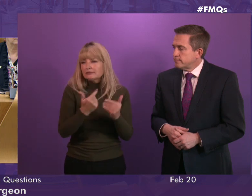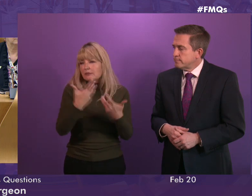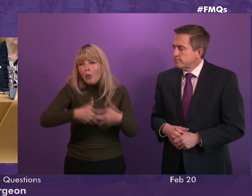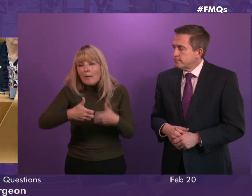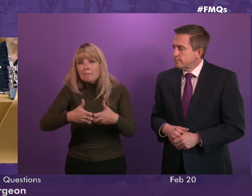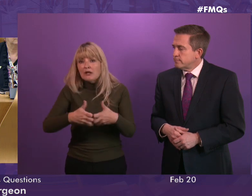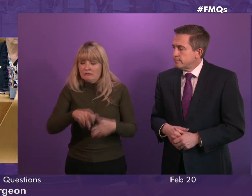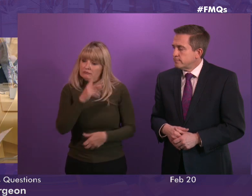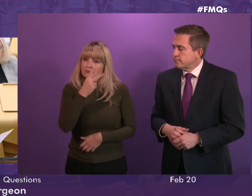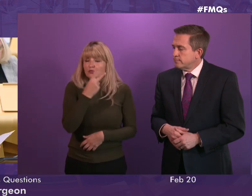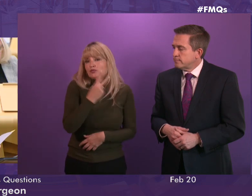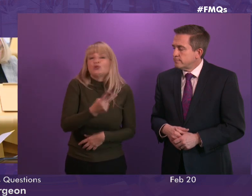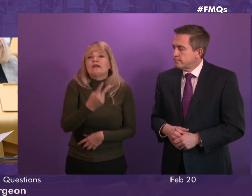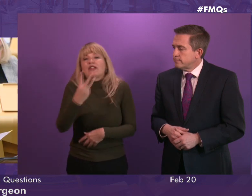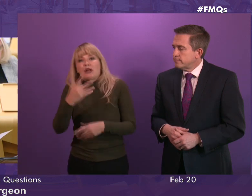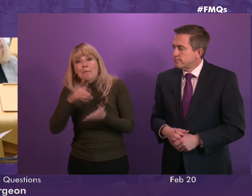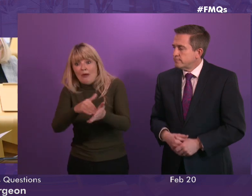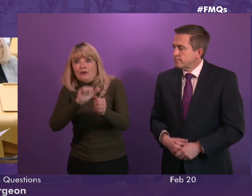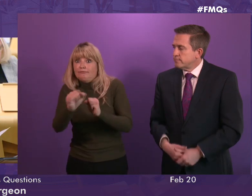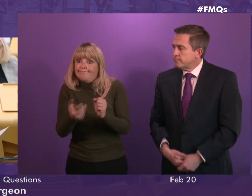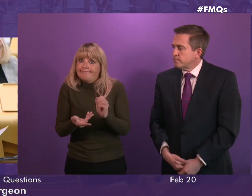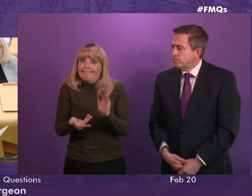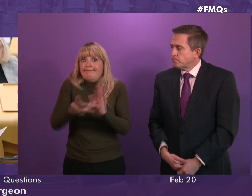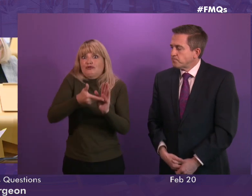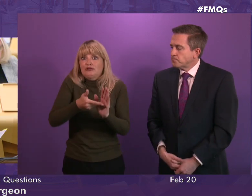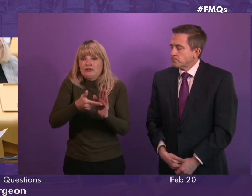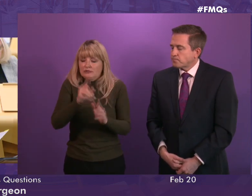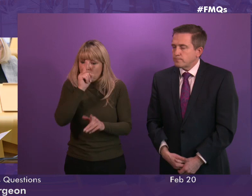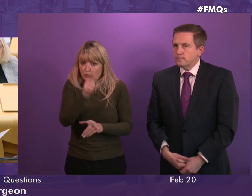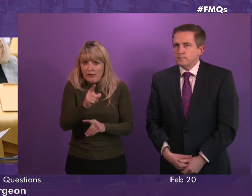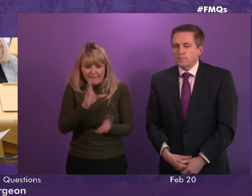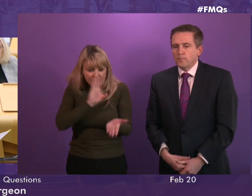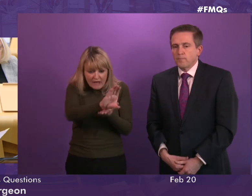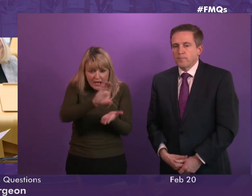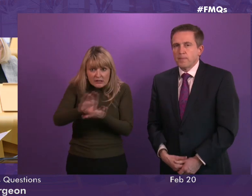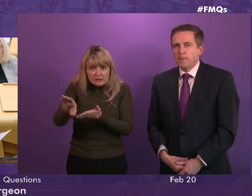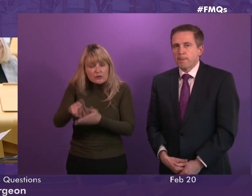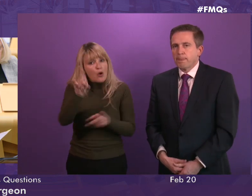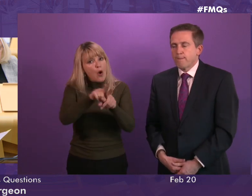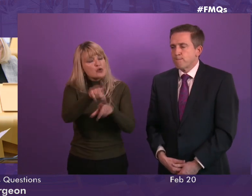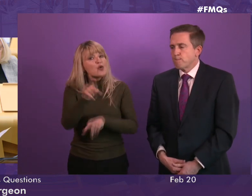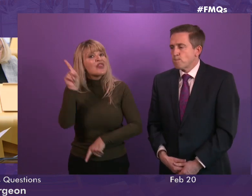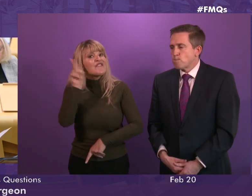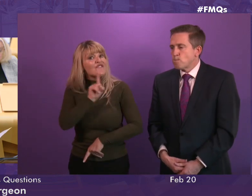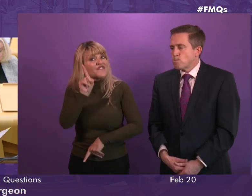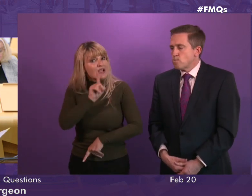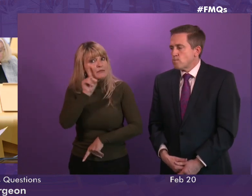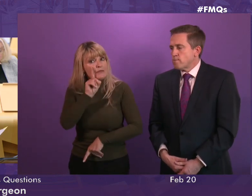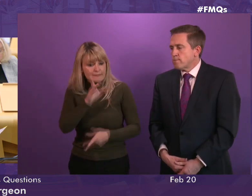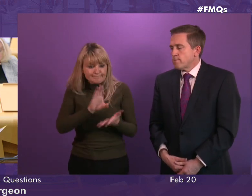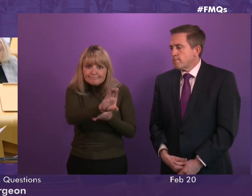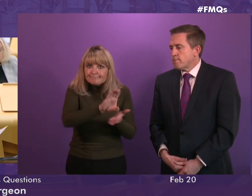in the prison estate, prioritising the female custodial estate. We are progressing plans